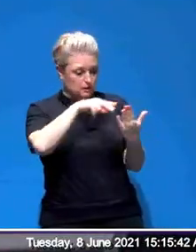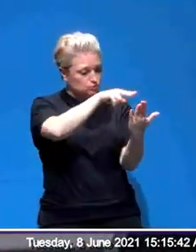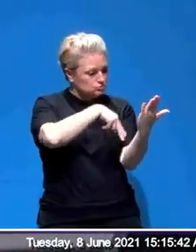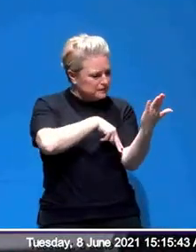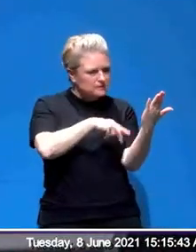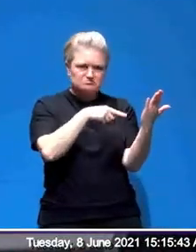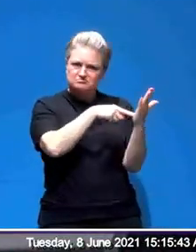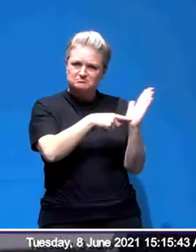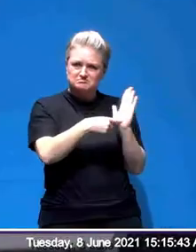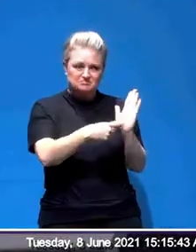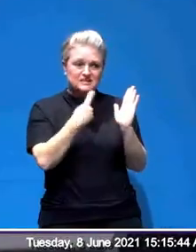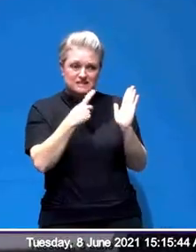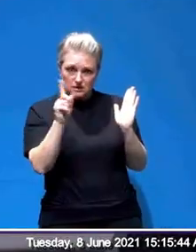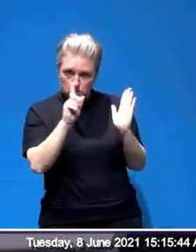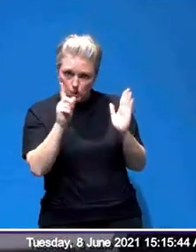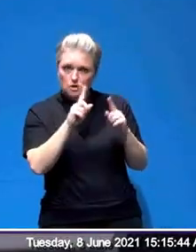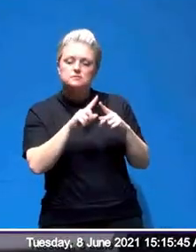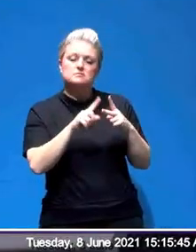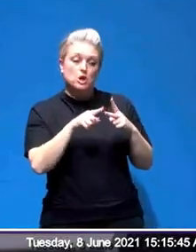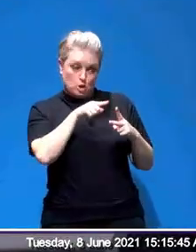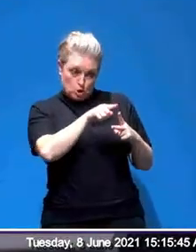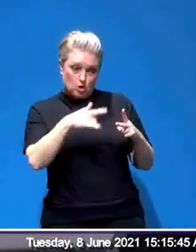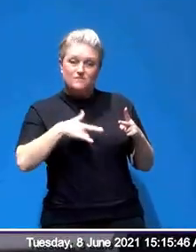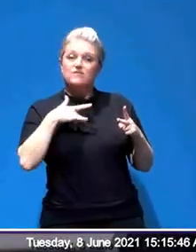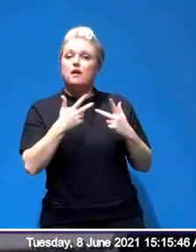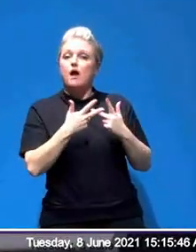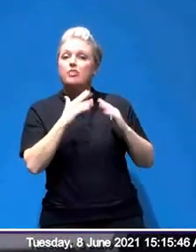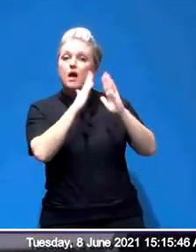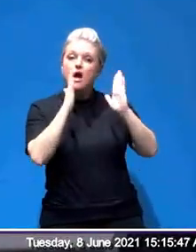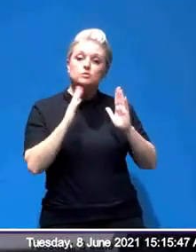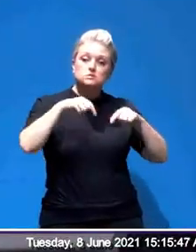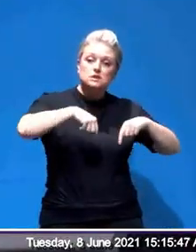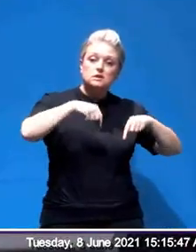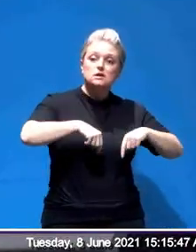had any sort of similar issues or that they were concerned about.